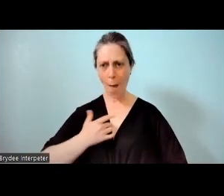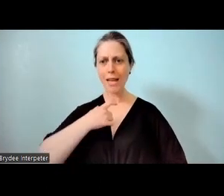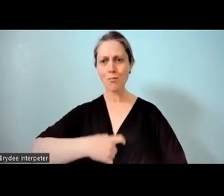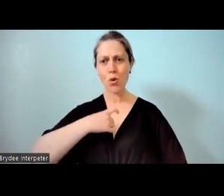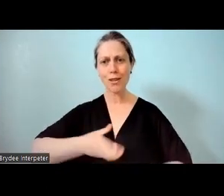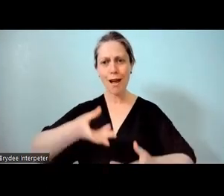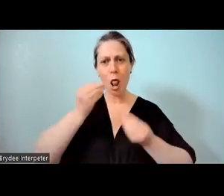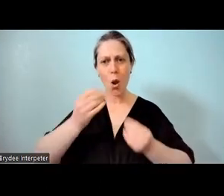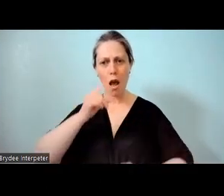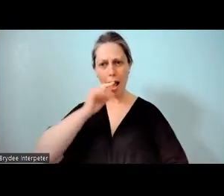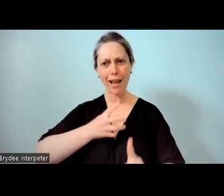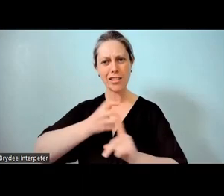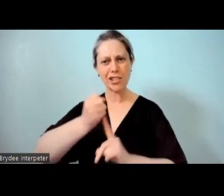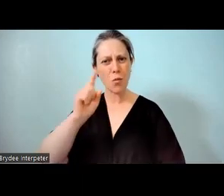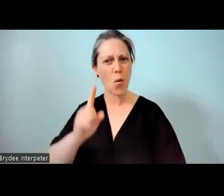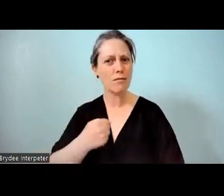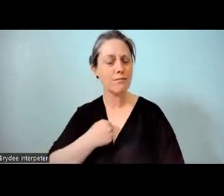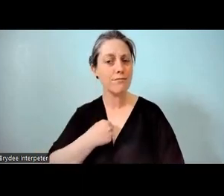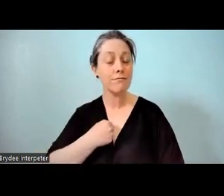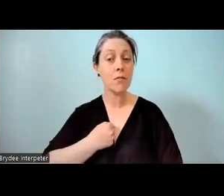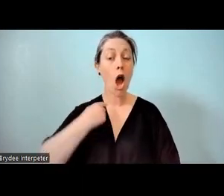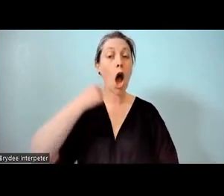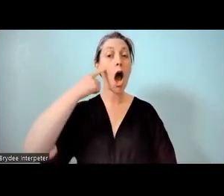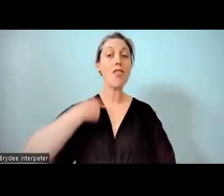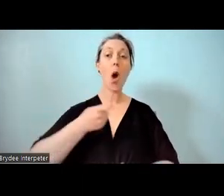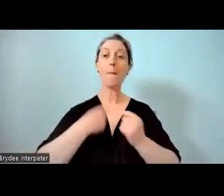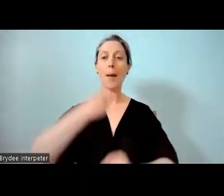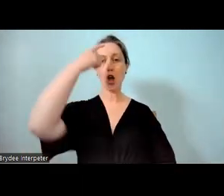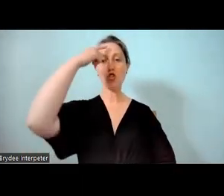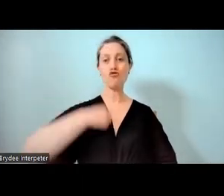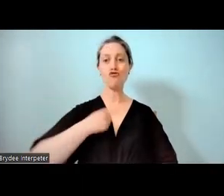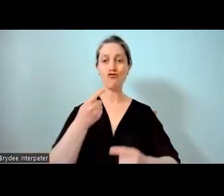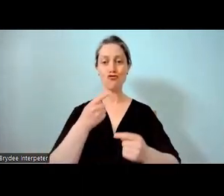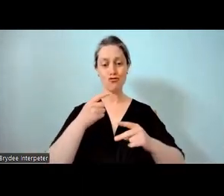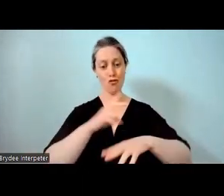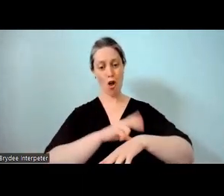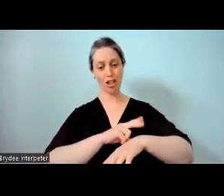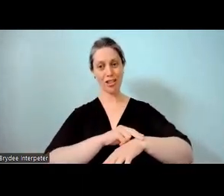I had always assumed that I'd be a neurologist. After that I thought okay, this. Then I realised that wasn't what I wanted to do,